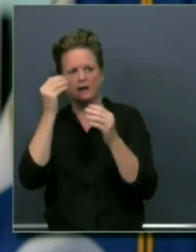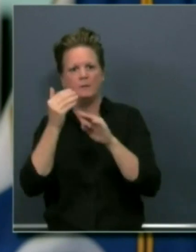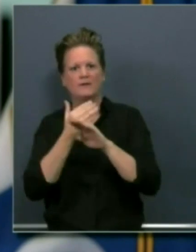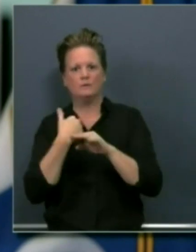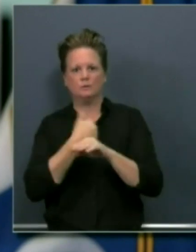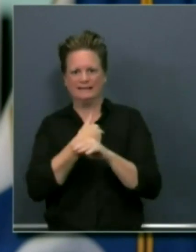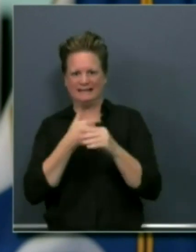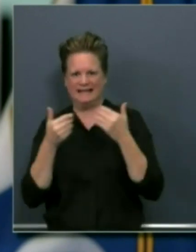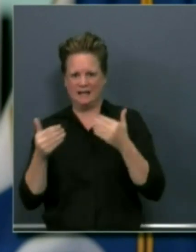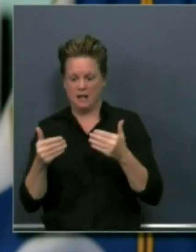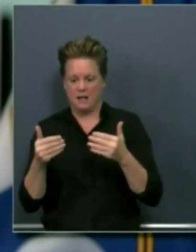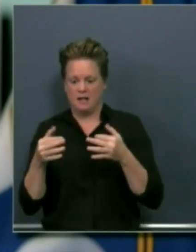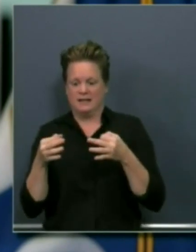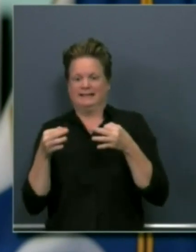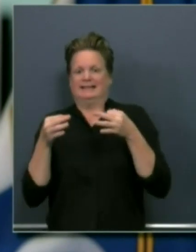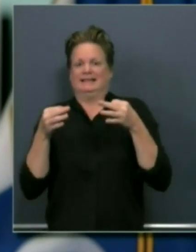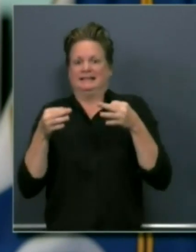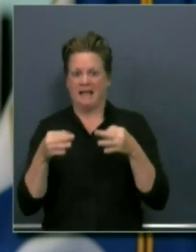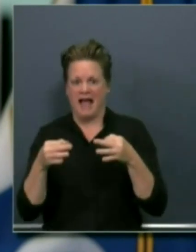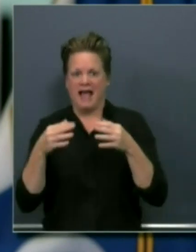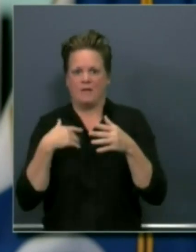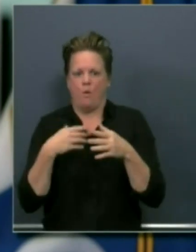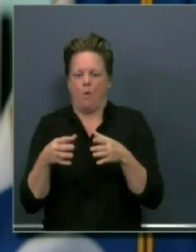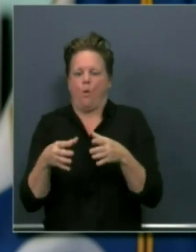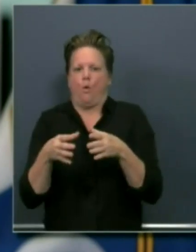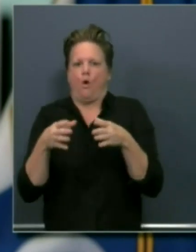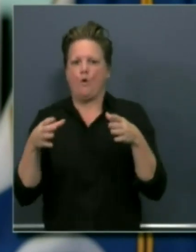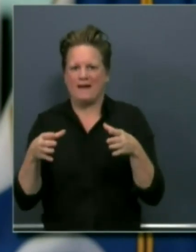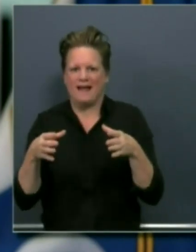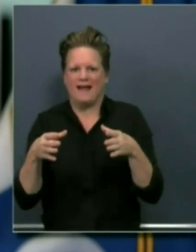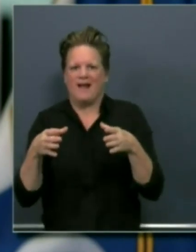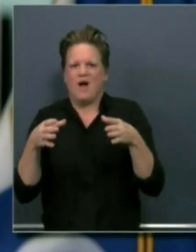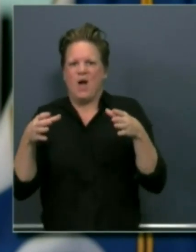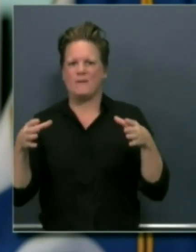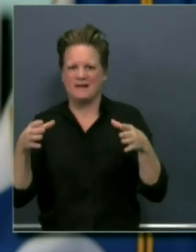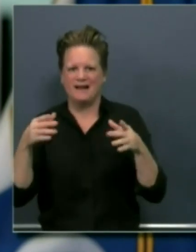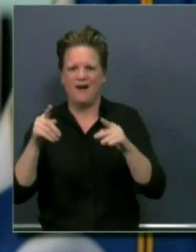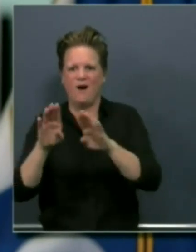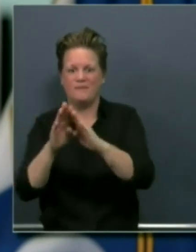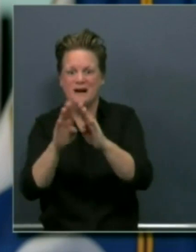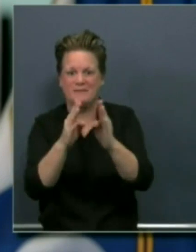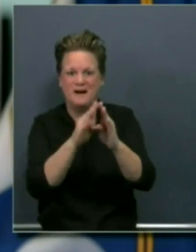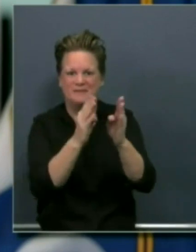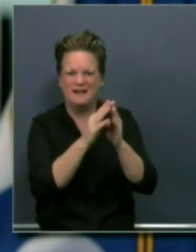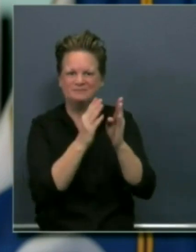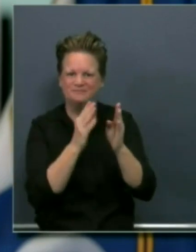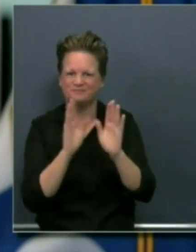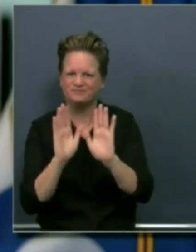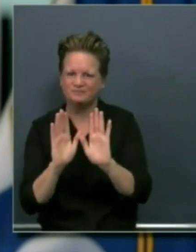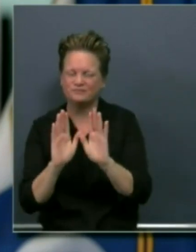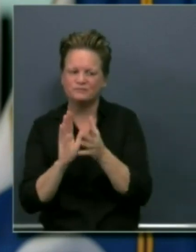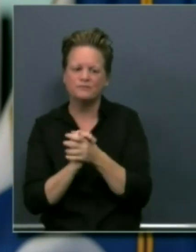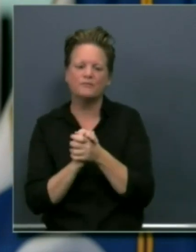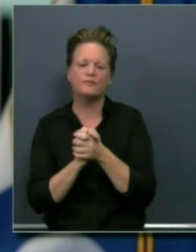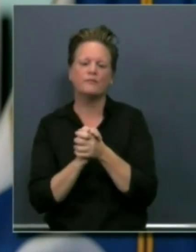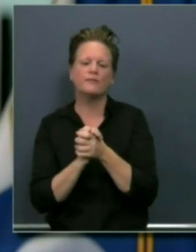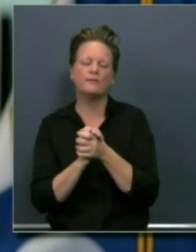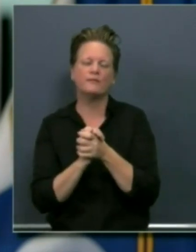OF US TO BE THOUGHTFUL AND JUDICIOUS AS WE MOVE INTO THIS NEXT PHASE AND JUST TO AND TO